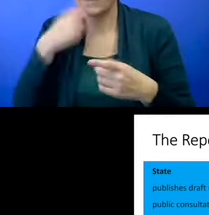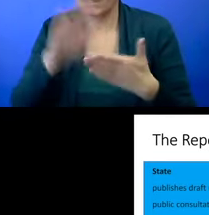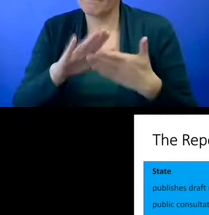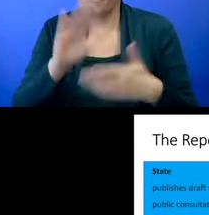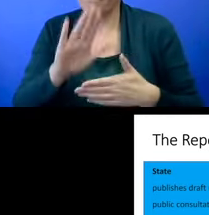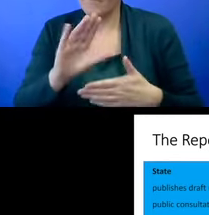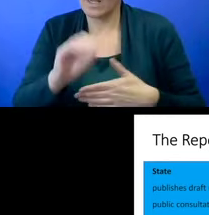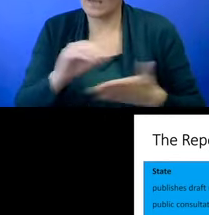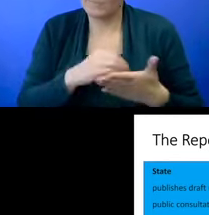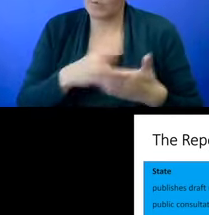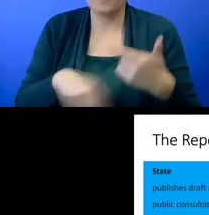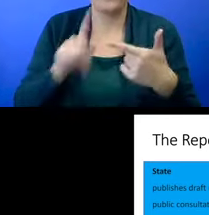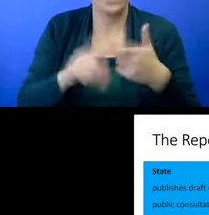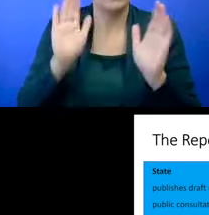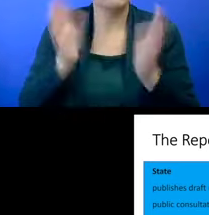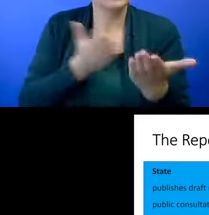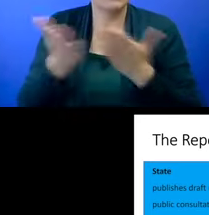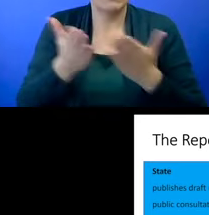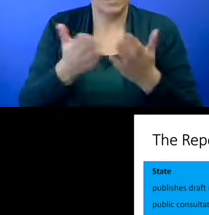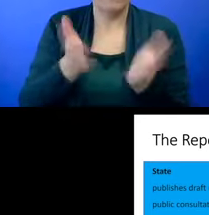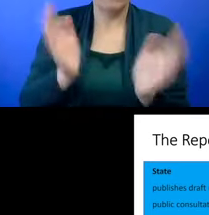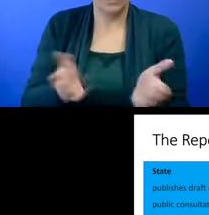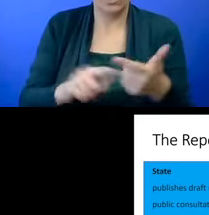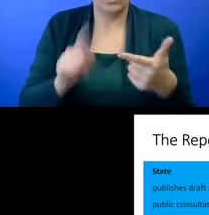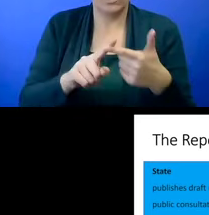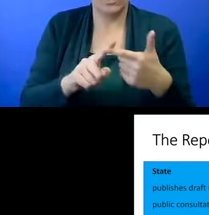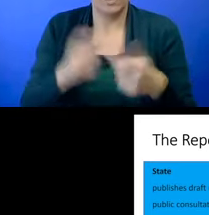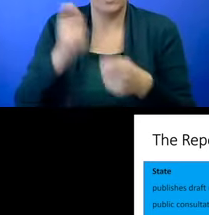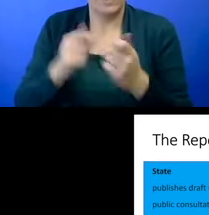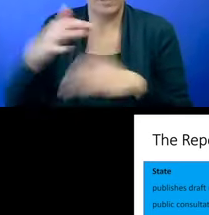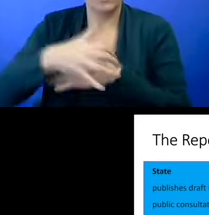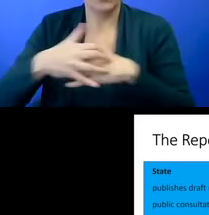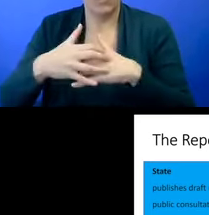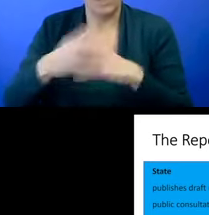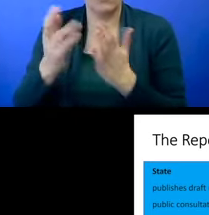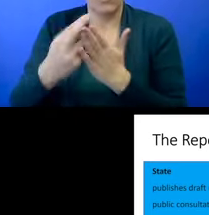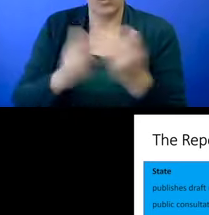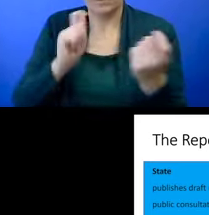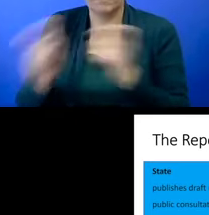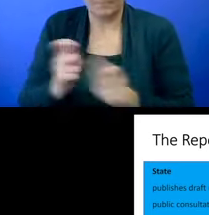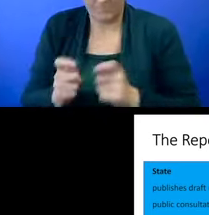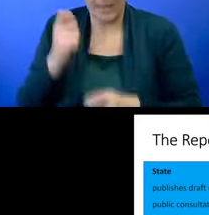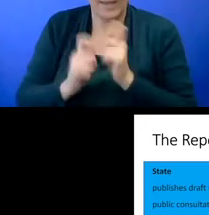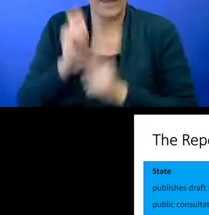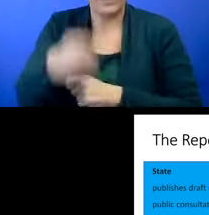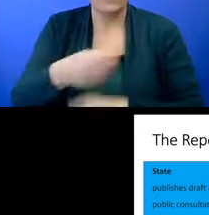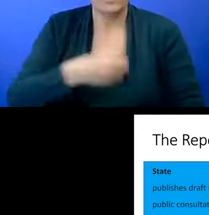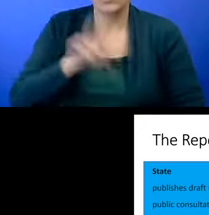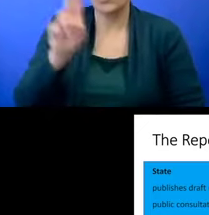and after those public consultations, they revise their draft report, and submit it to the United Nations.